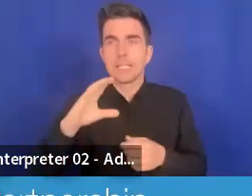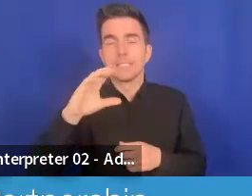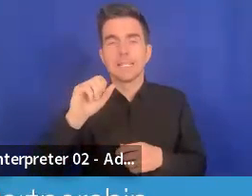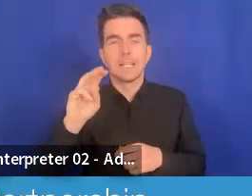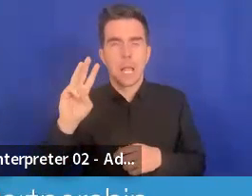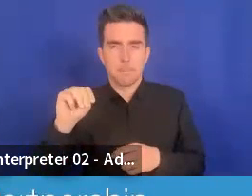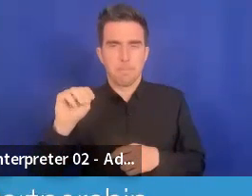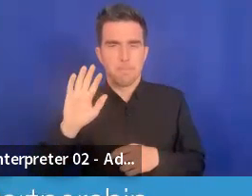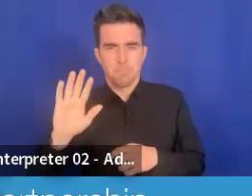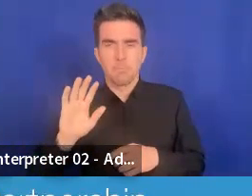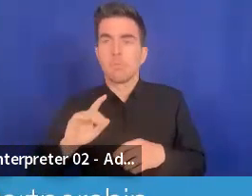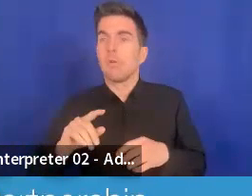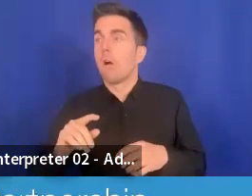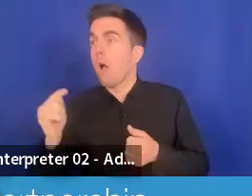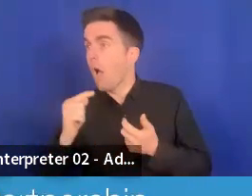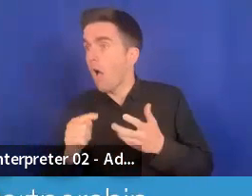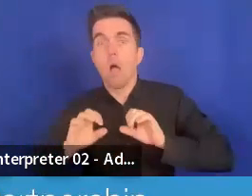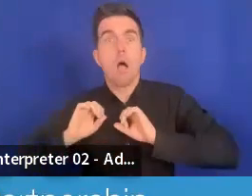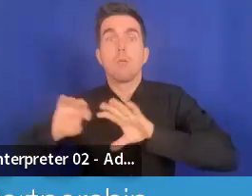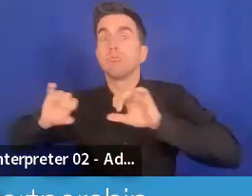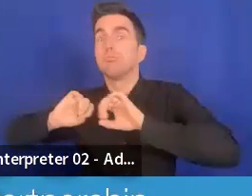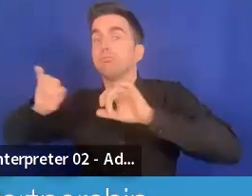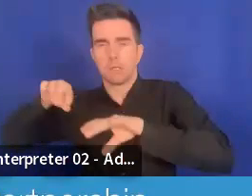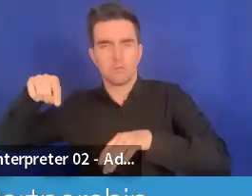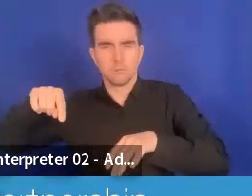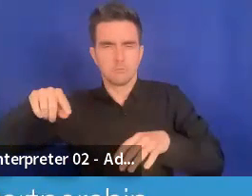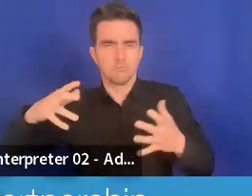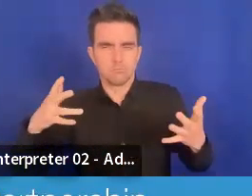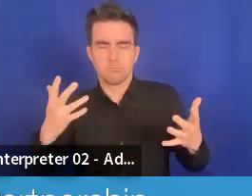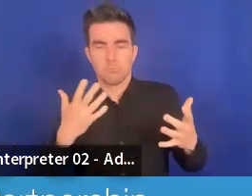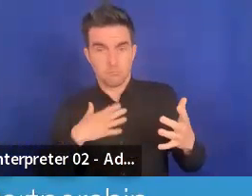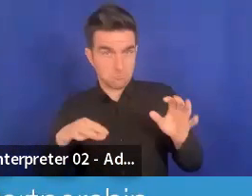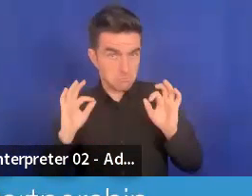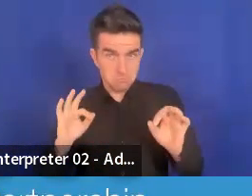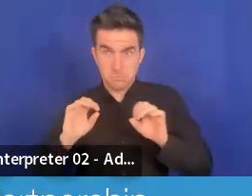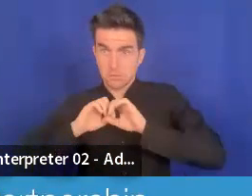Some of the side events are only for Member State, but I will toss it over to you, Waiswa,